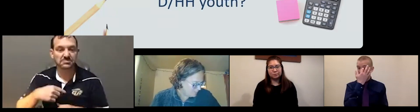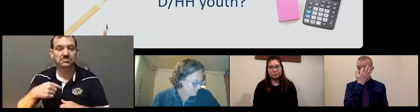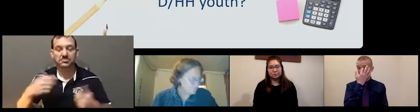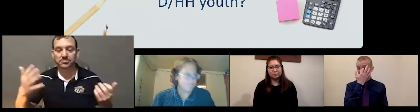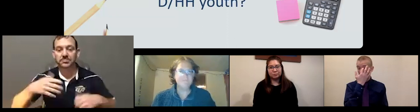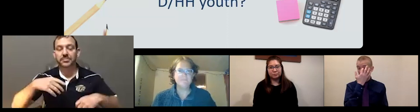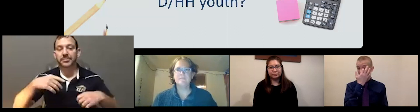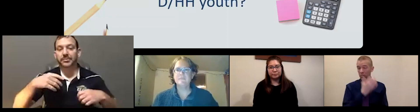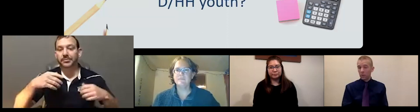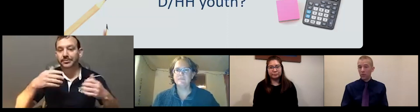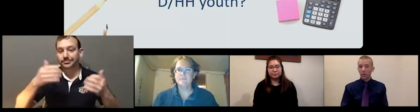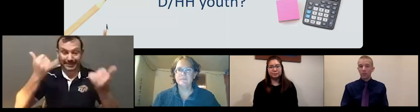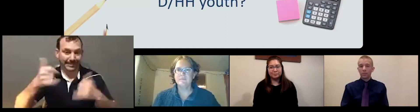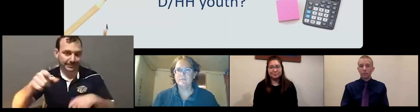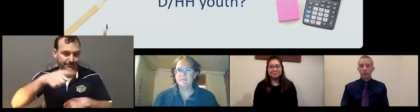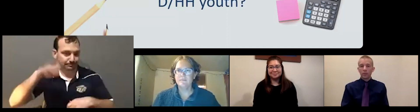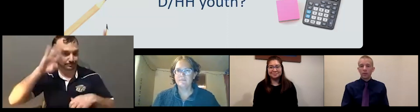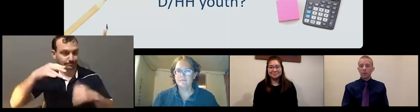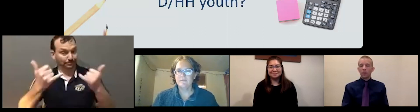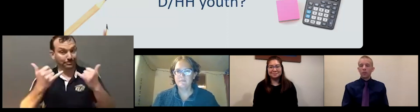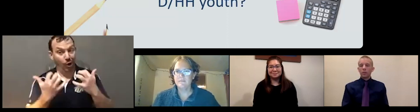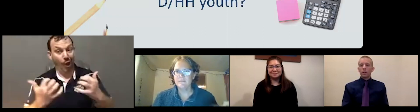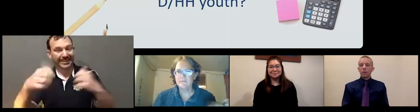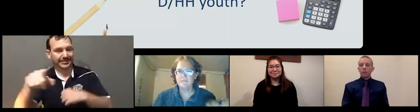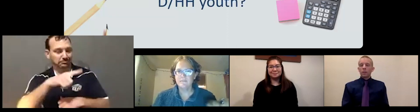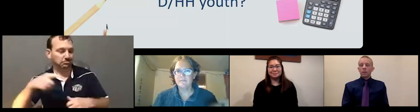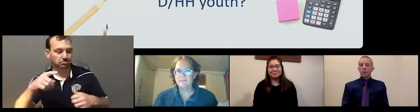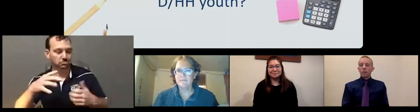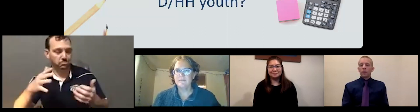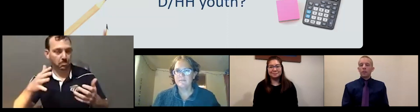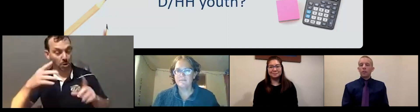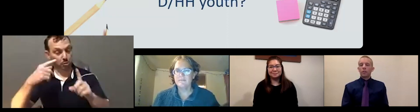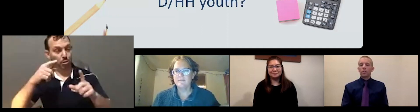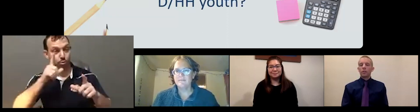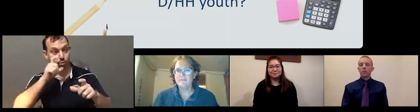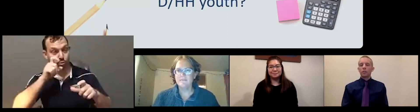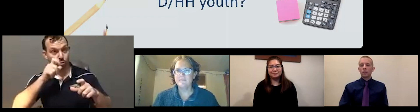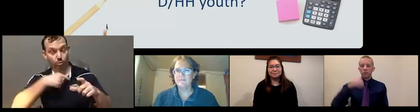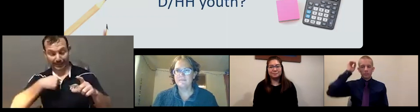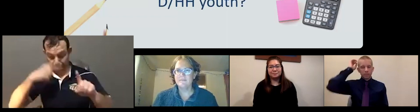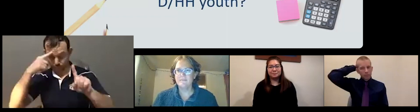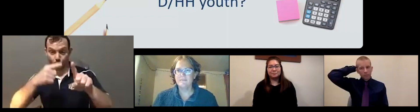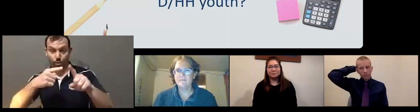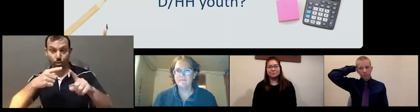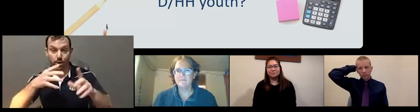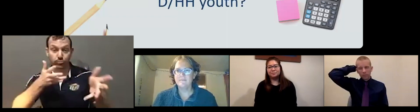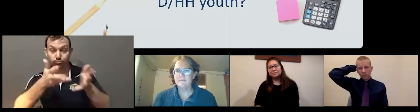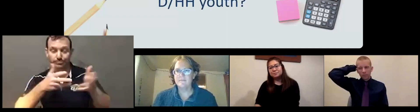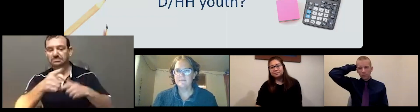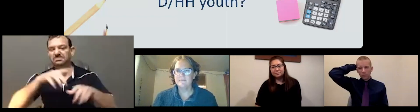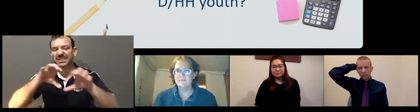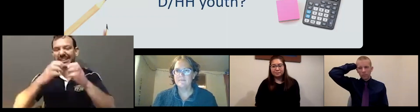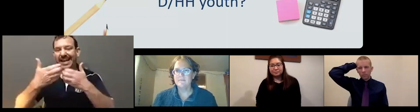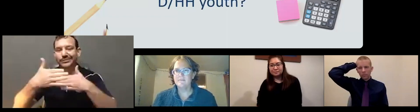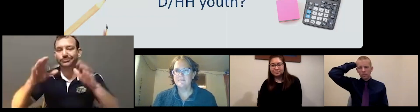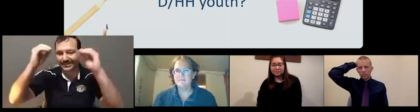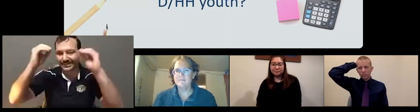As you know, we aim to give advice to classroom teachers in our audience.